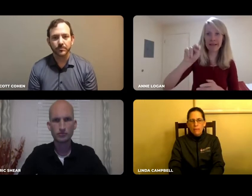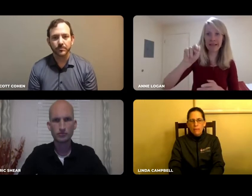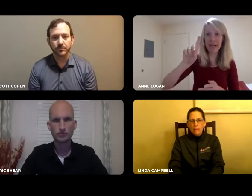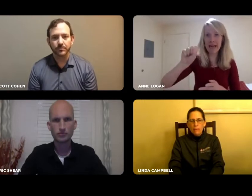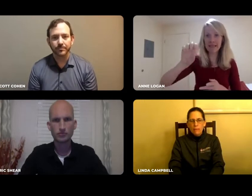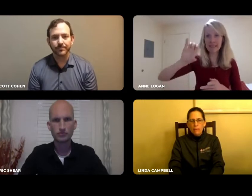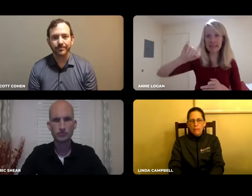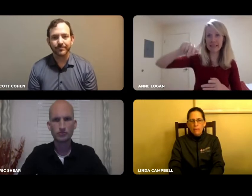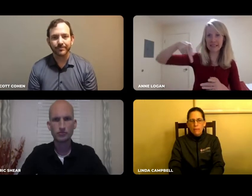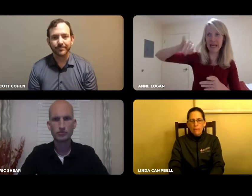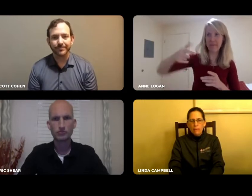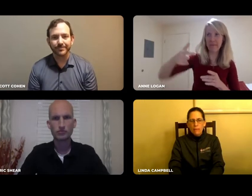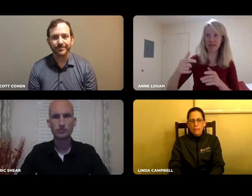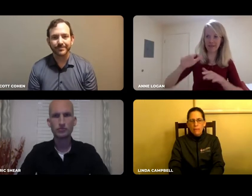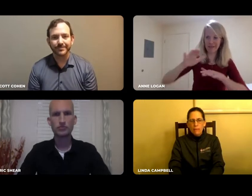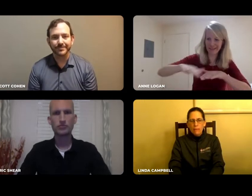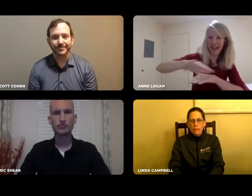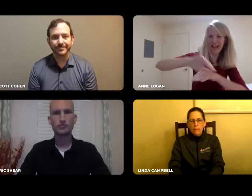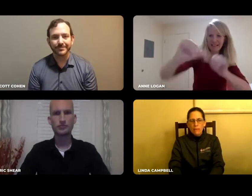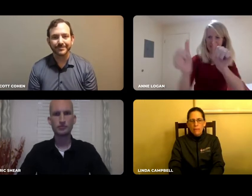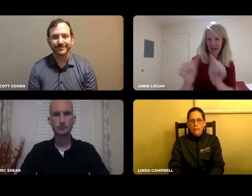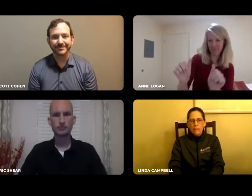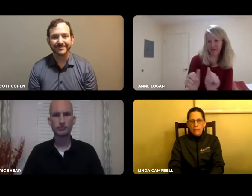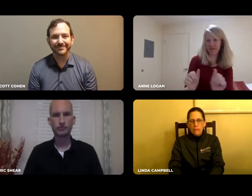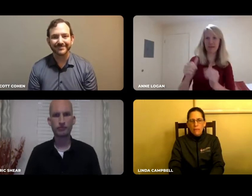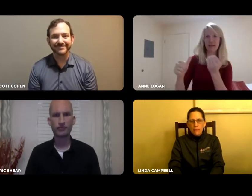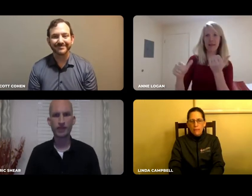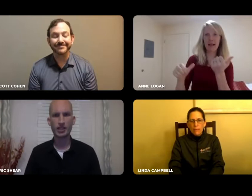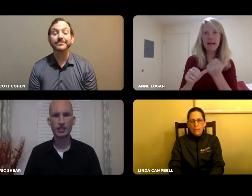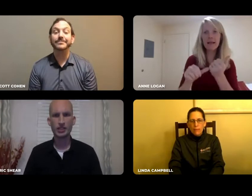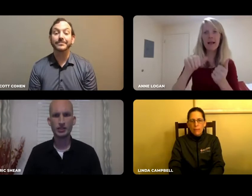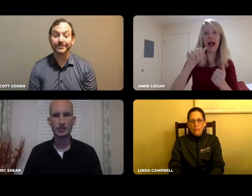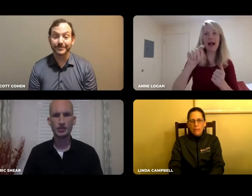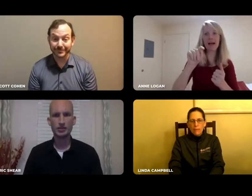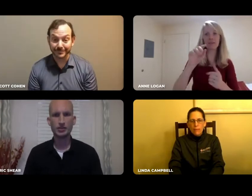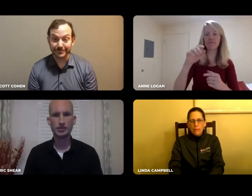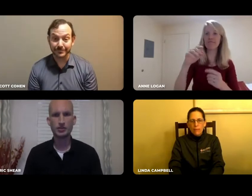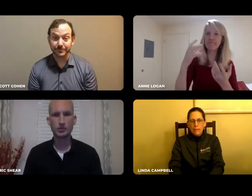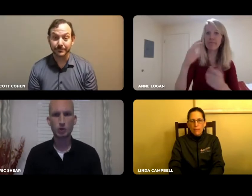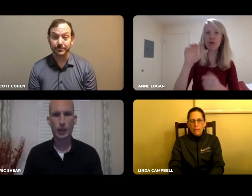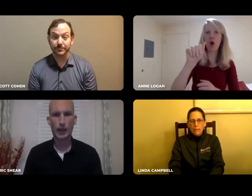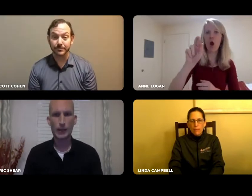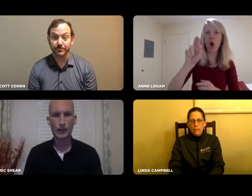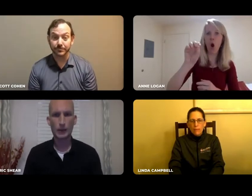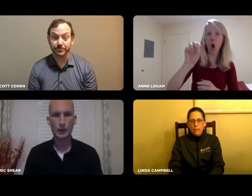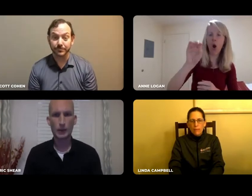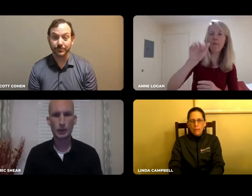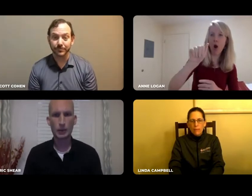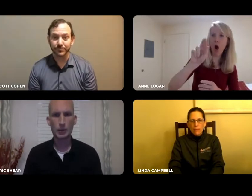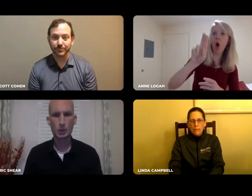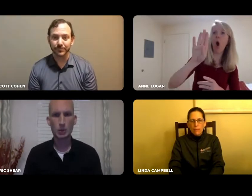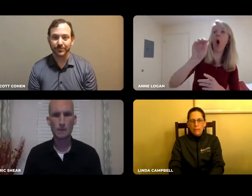I found a job as a landscaping assistant at an arboretum.